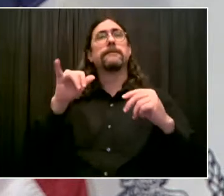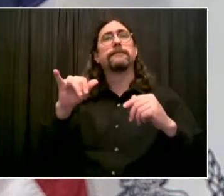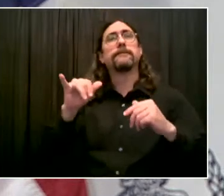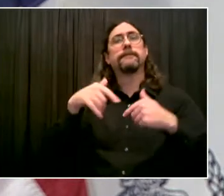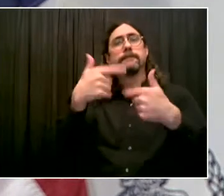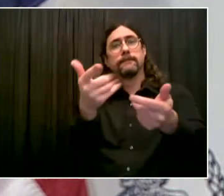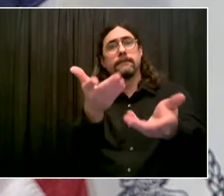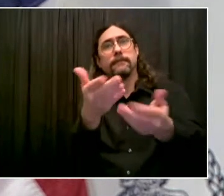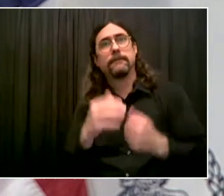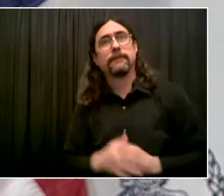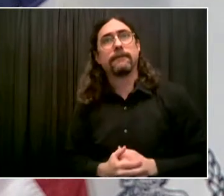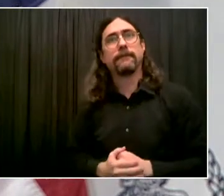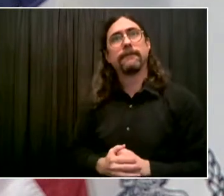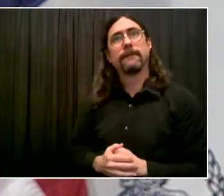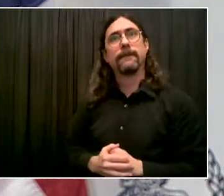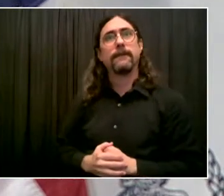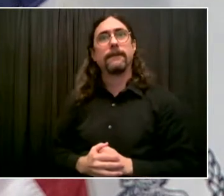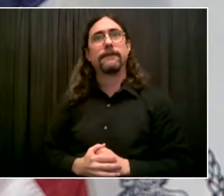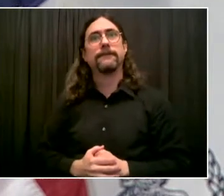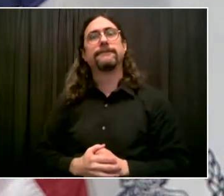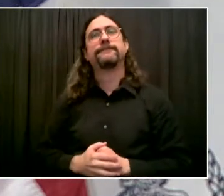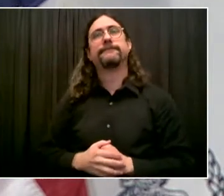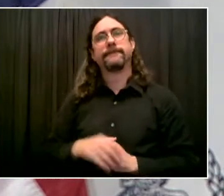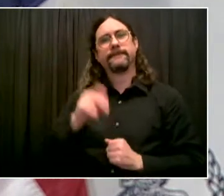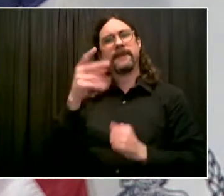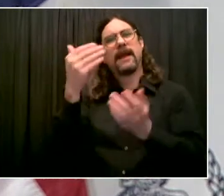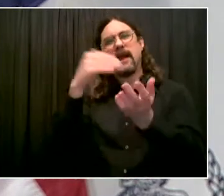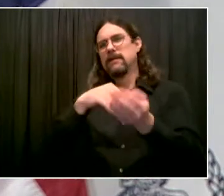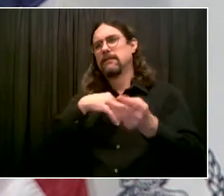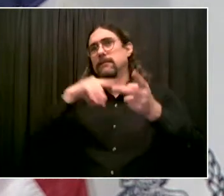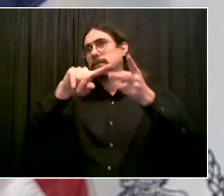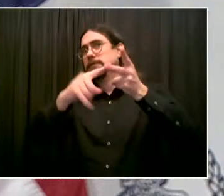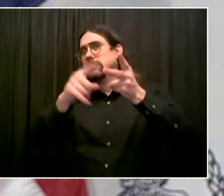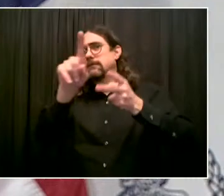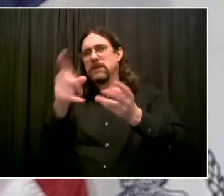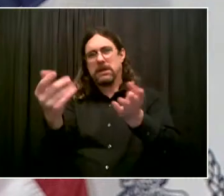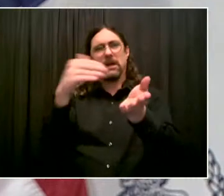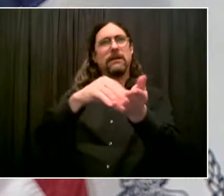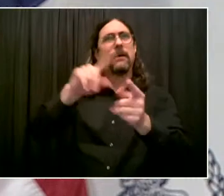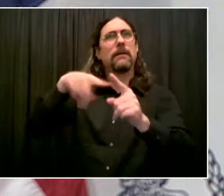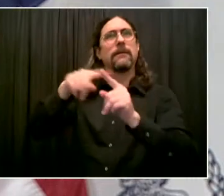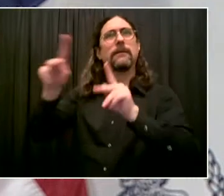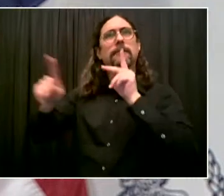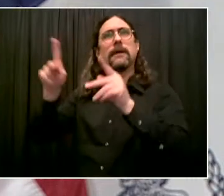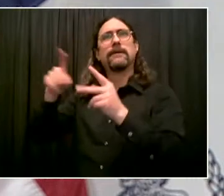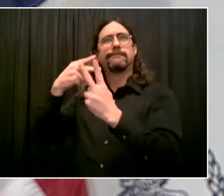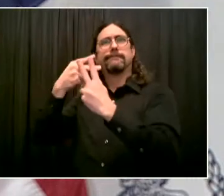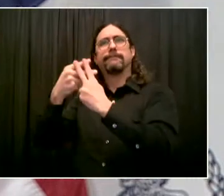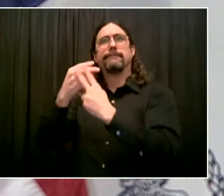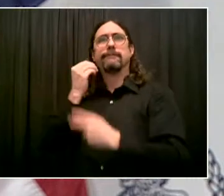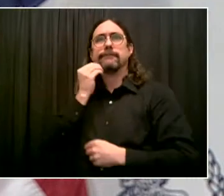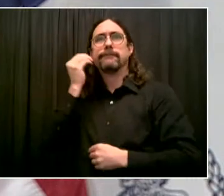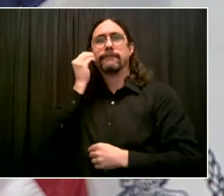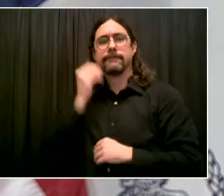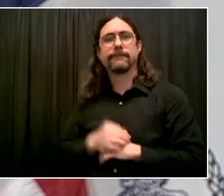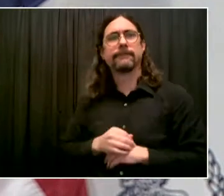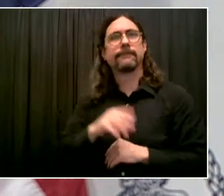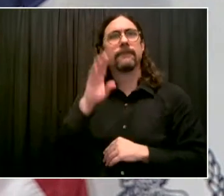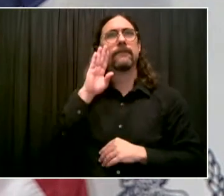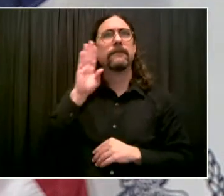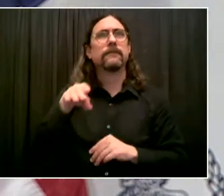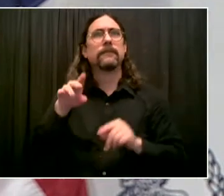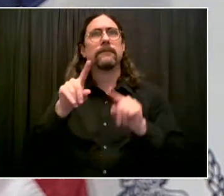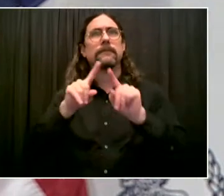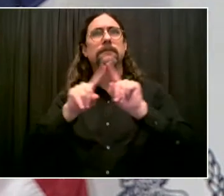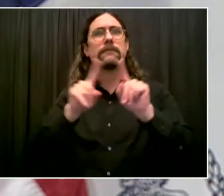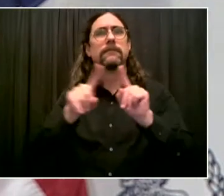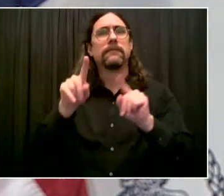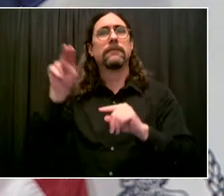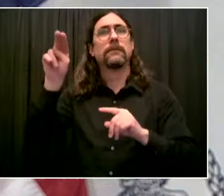Reporter: :